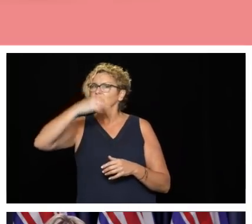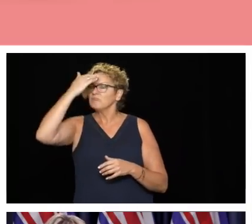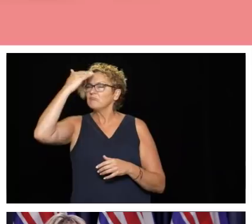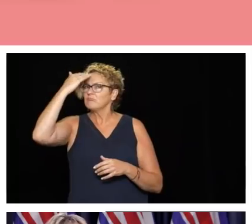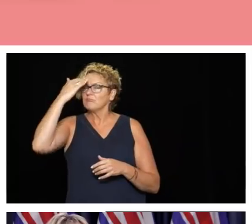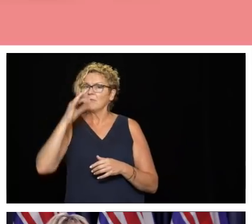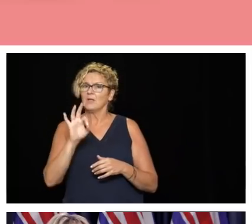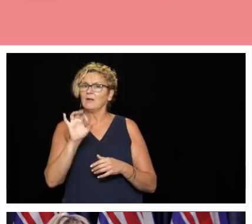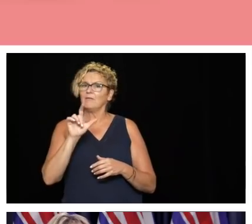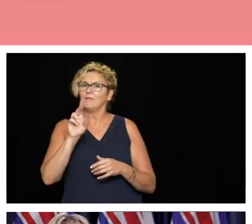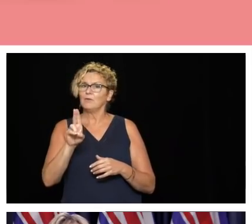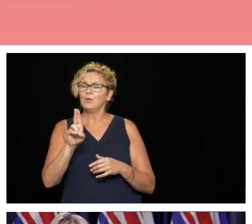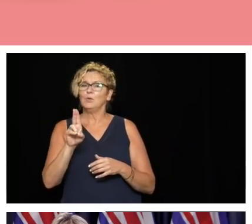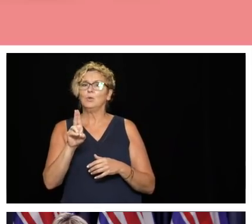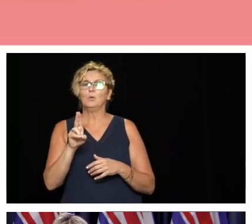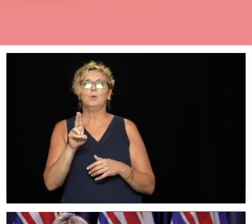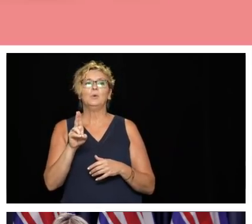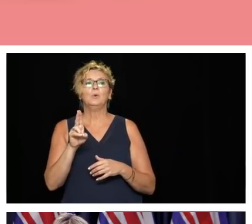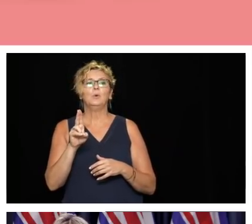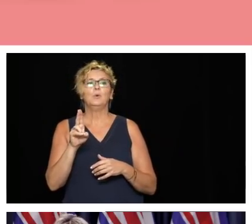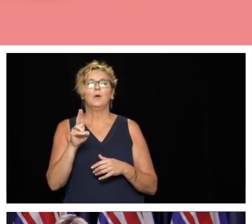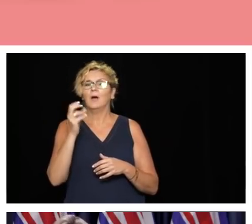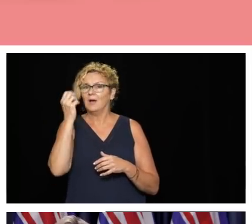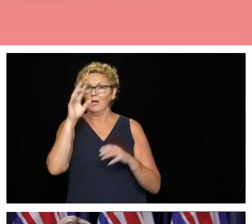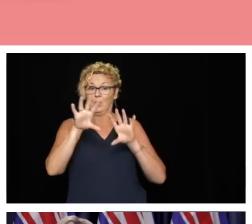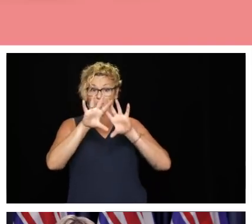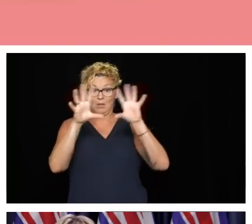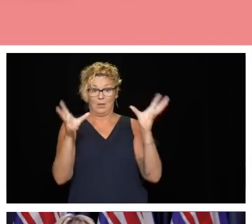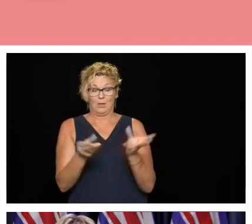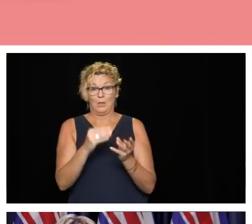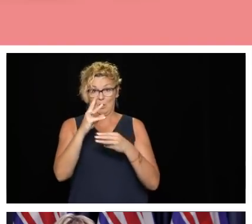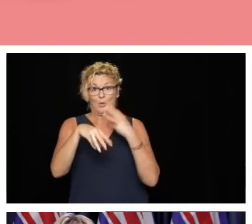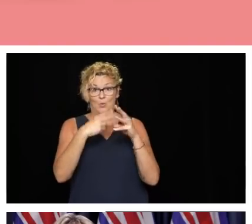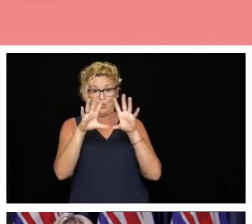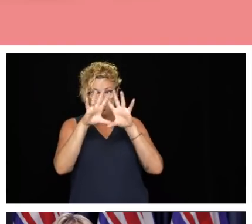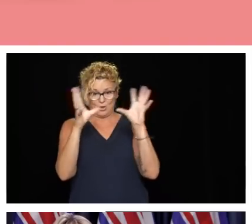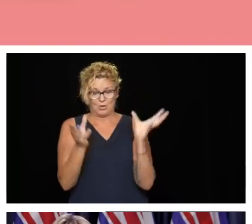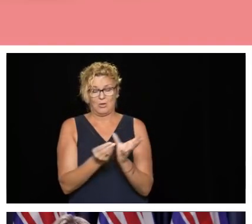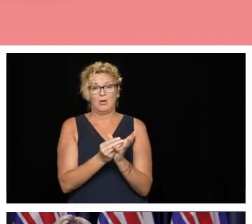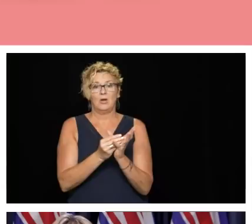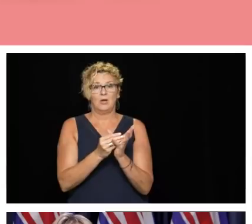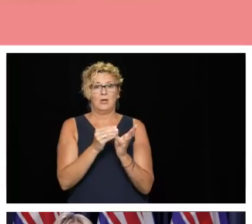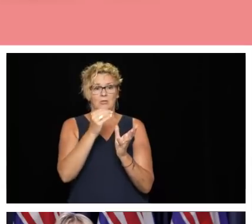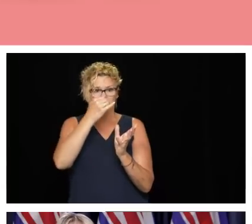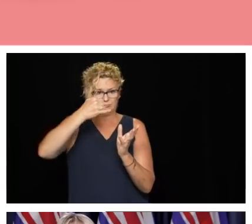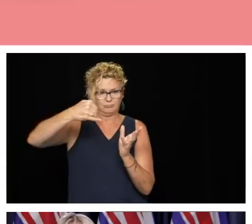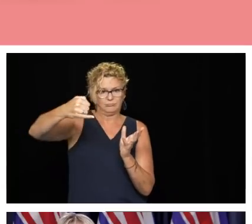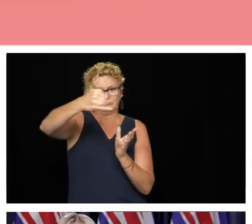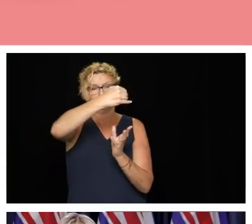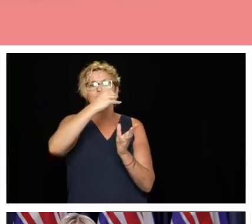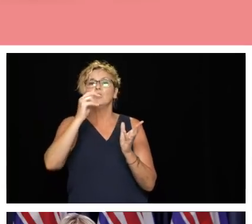we have been looking at what has happened with influenza in the southern hemisphere. As we know, influenza circulates